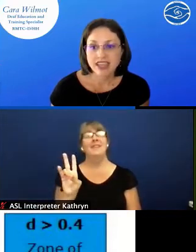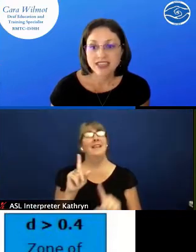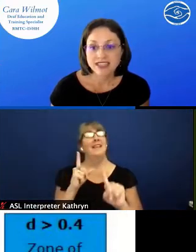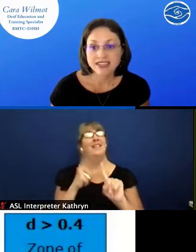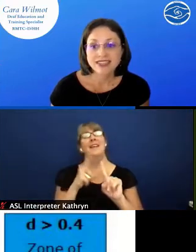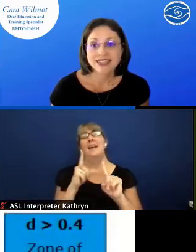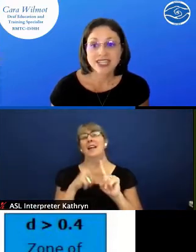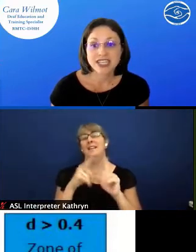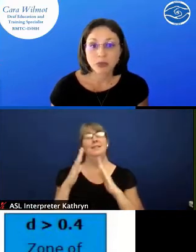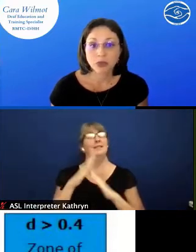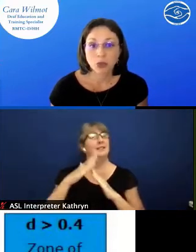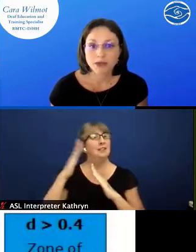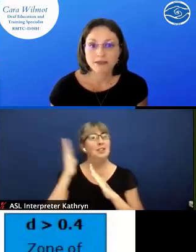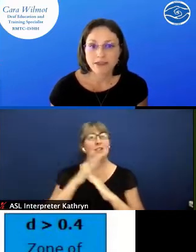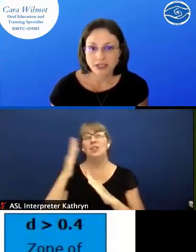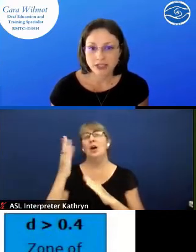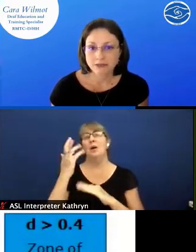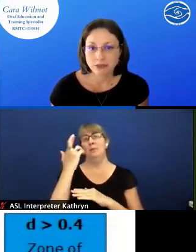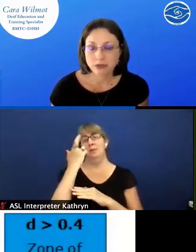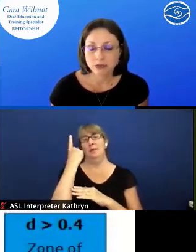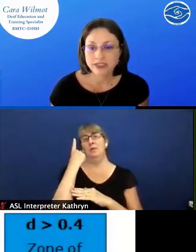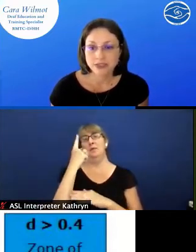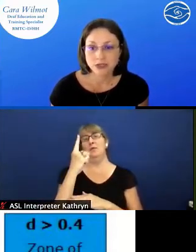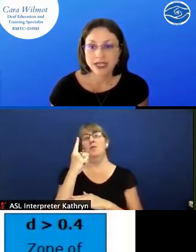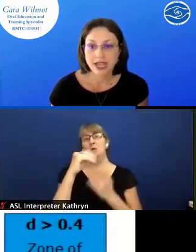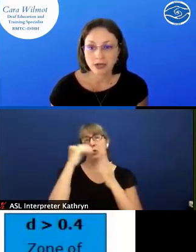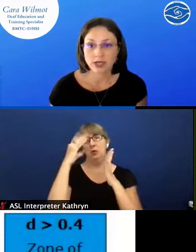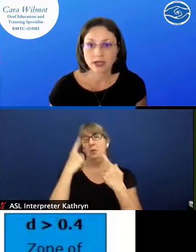This is the number one factor for improving student outcomes.